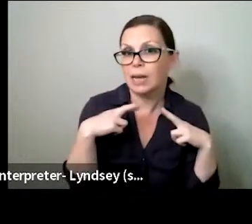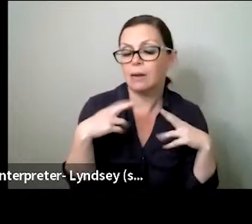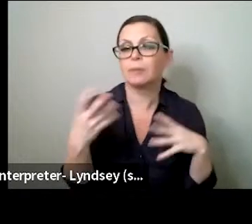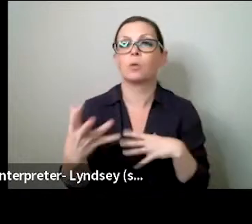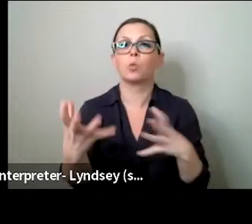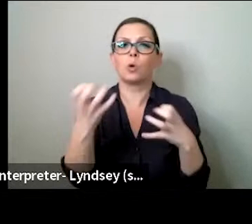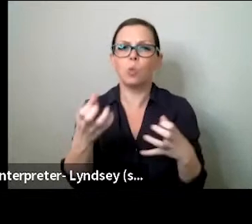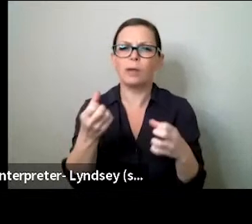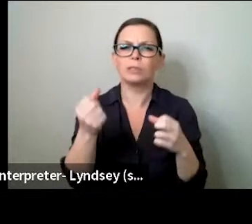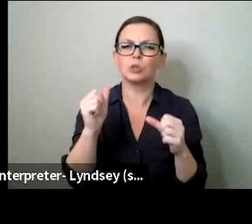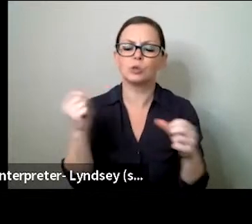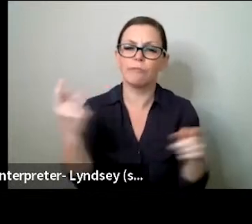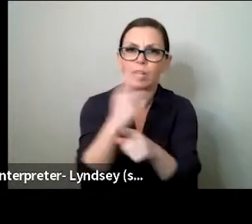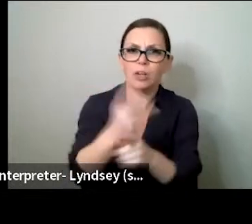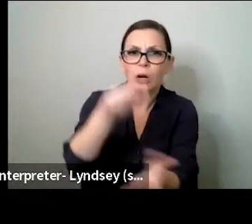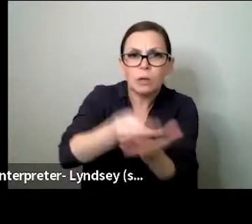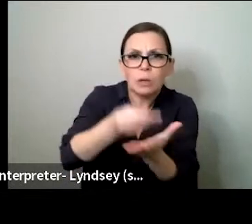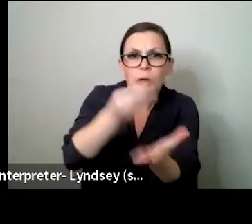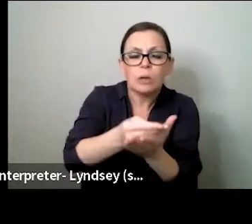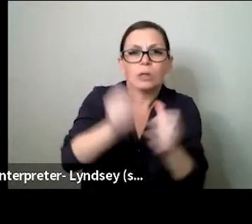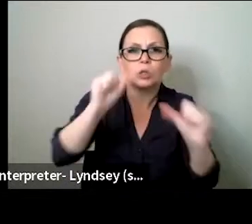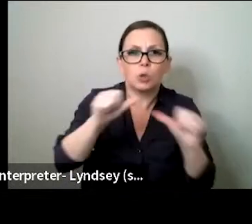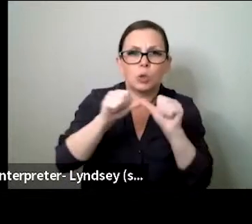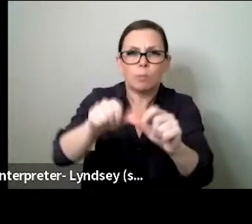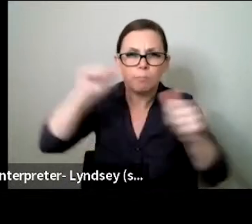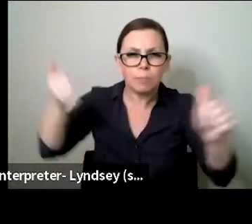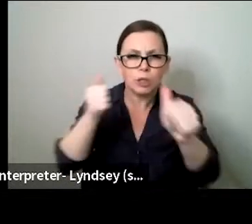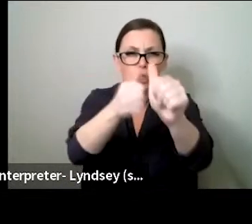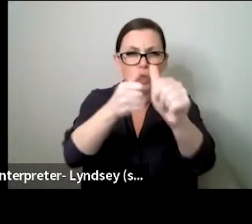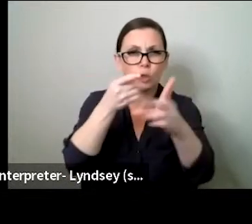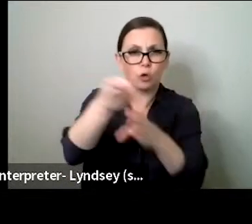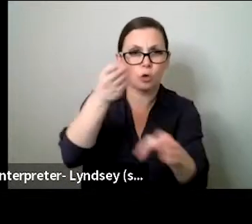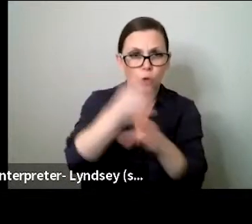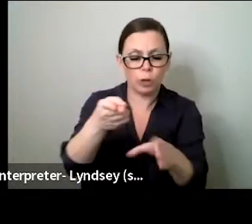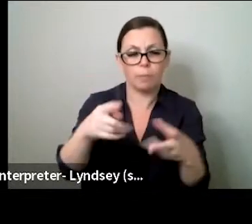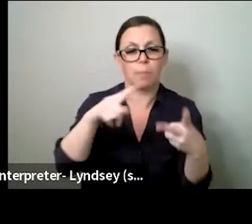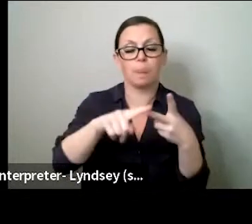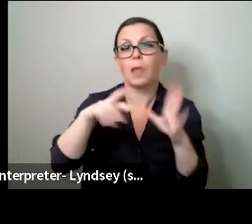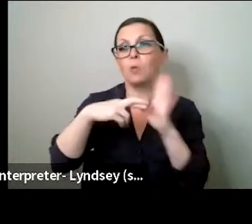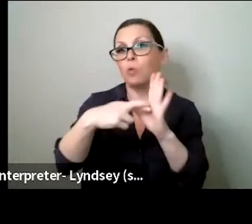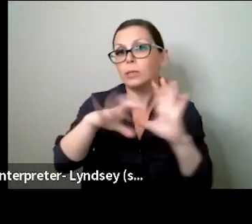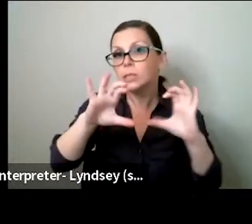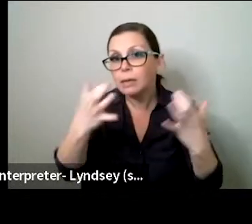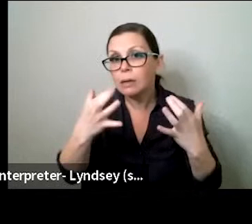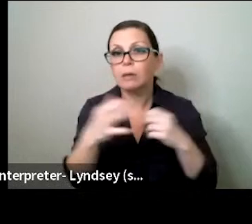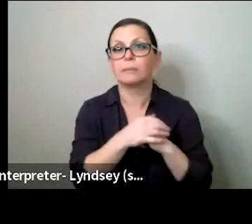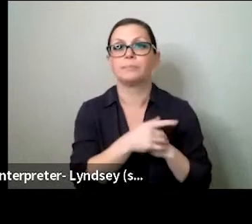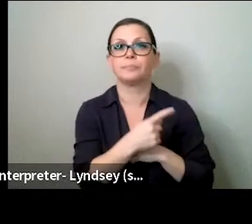so that you can pursue your career. With our representation class, we're going to talk to you